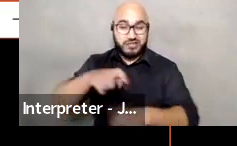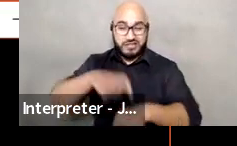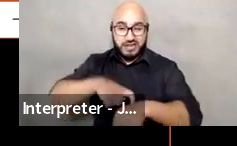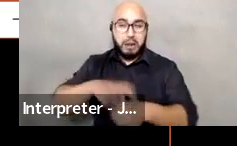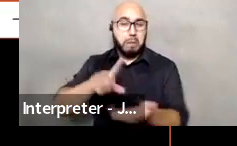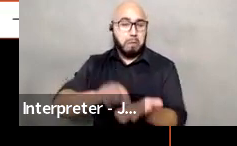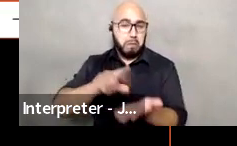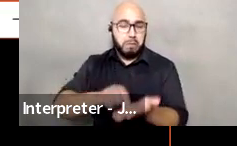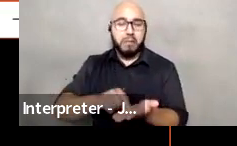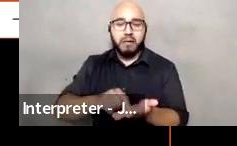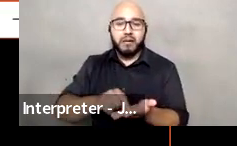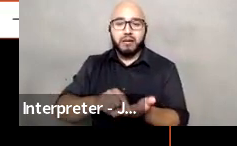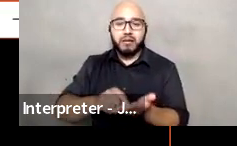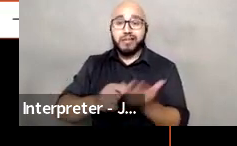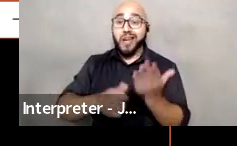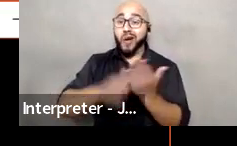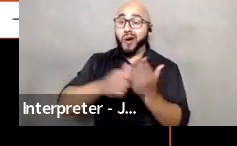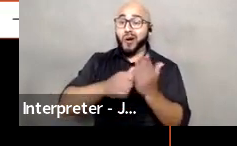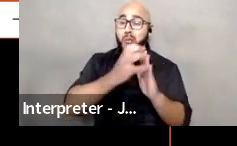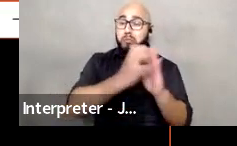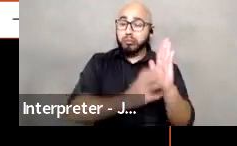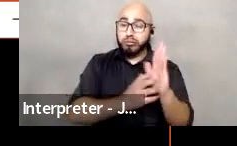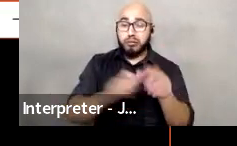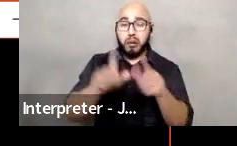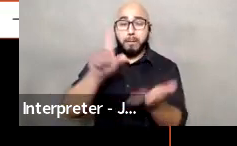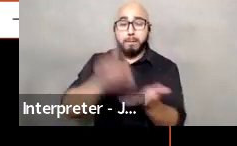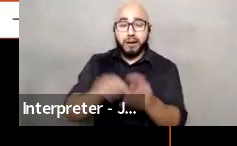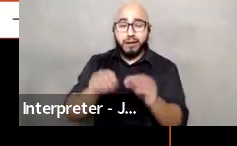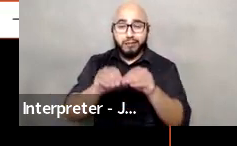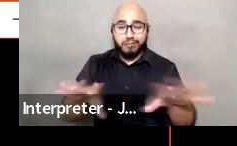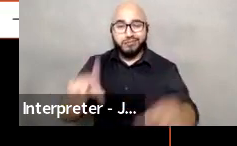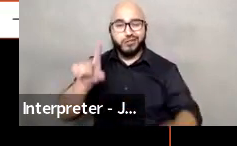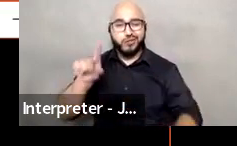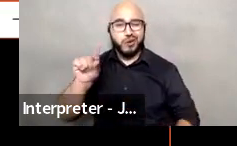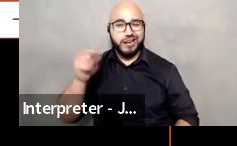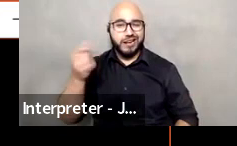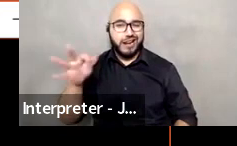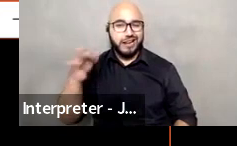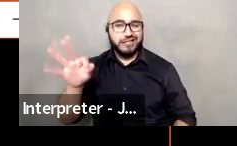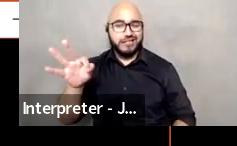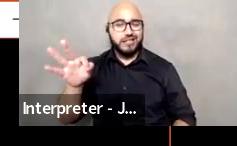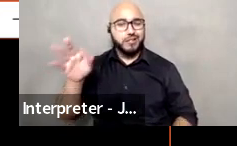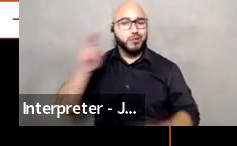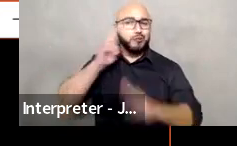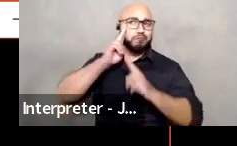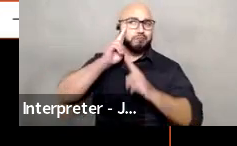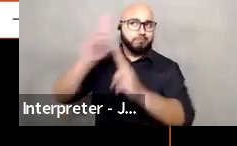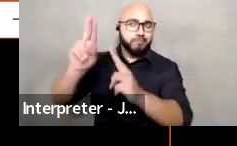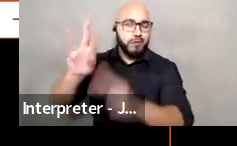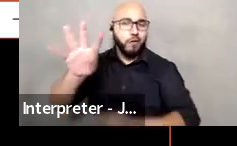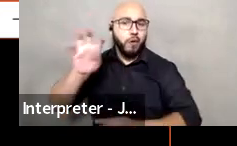piece put out in 2019. To. Commemorate. The 400th anniversary of the first enslaved.